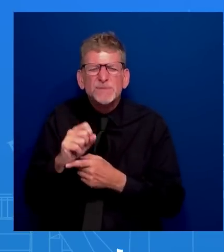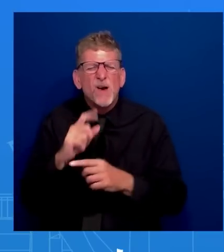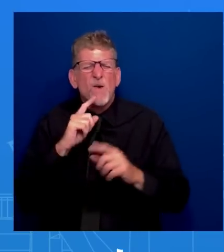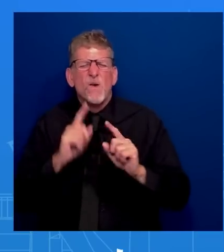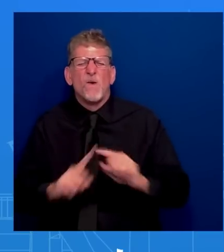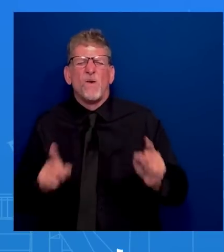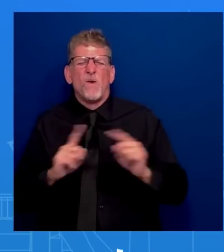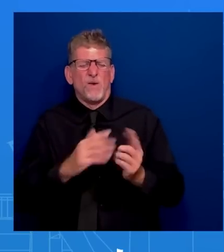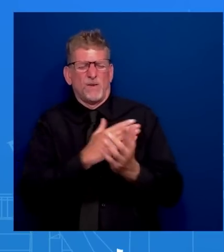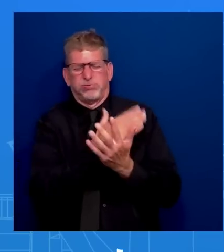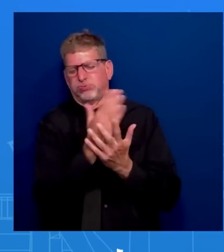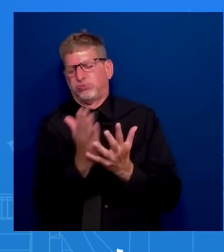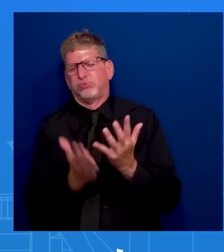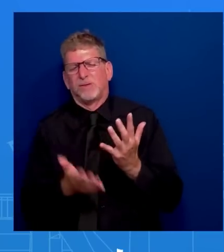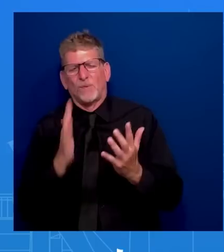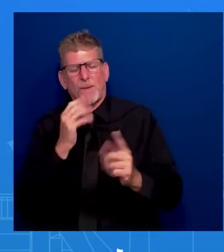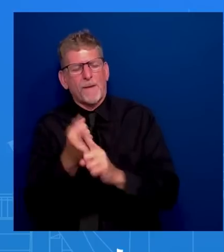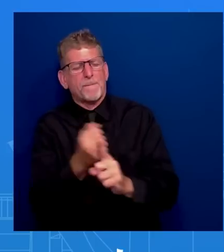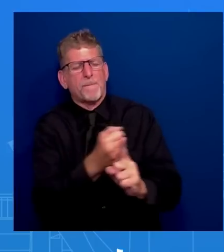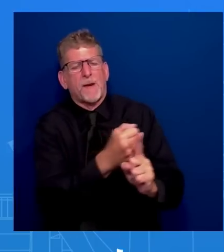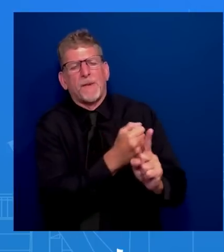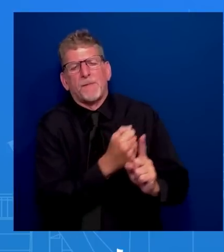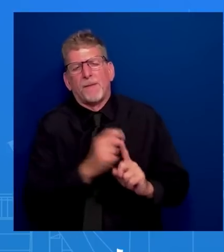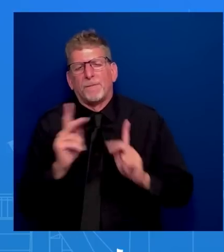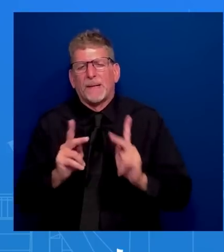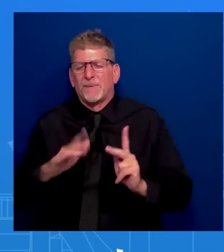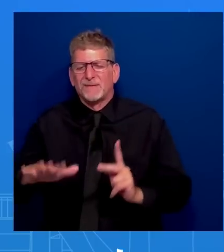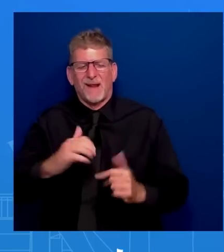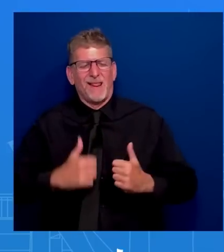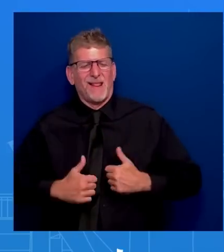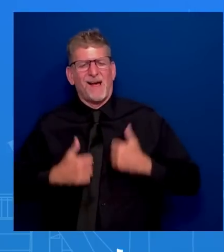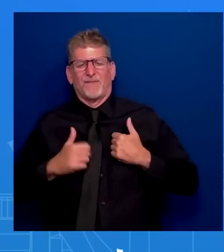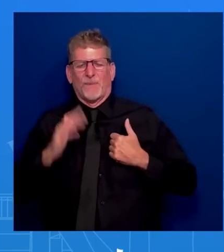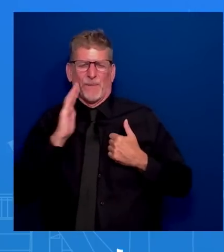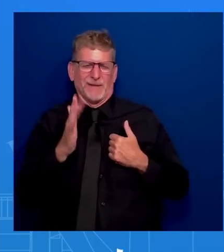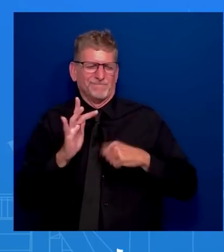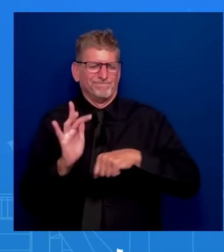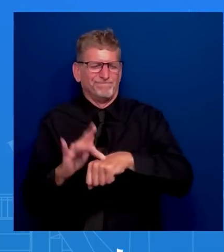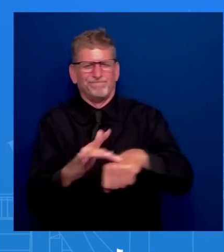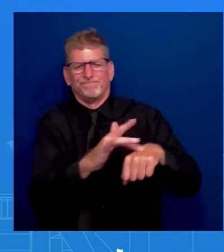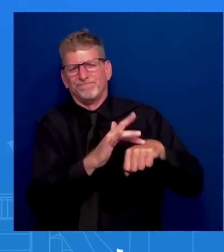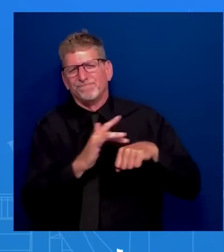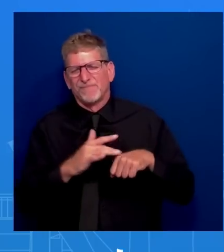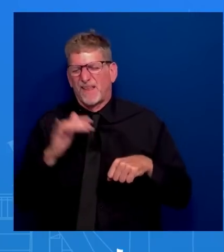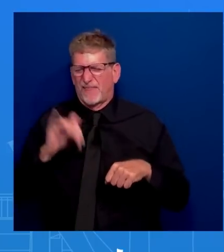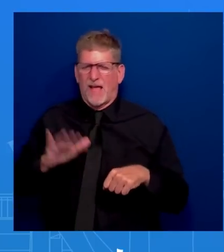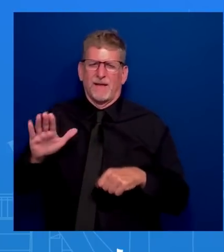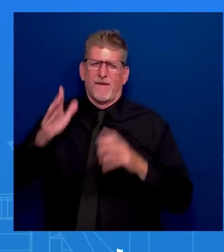to focus on. And we're going to make sure that we deliver for the American people. All right, thanks, everybody.